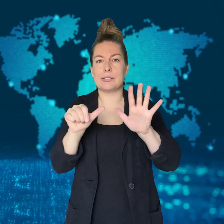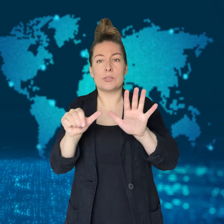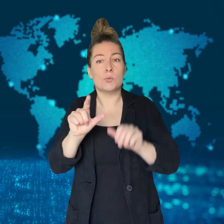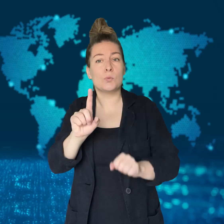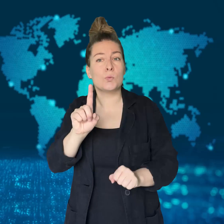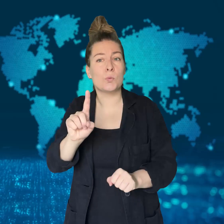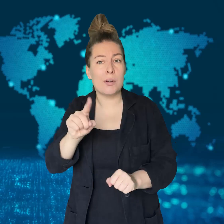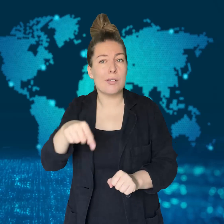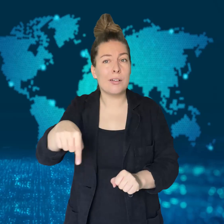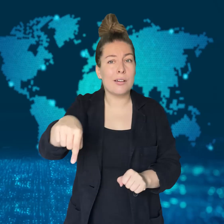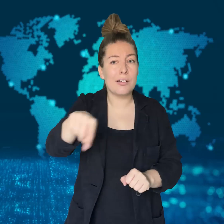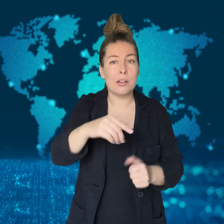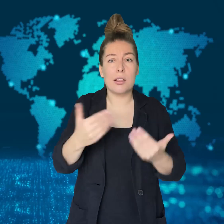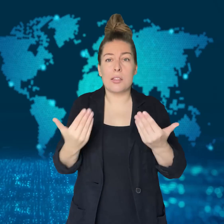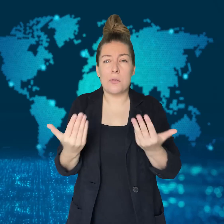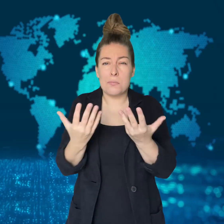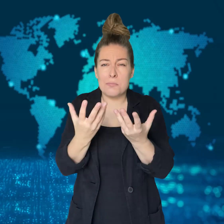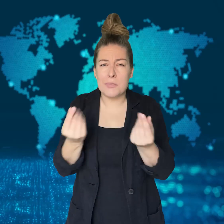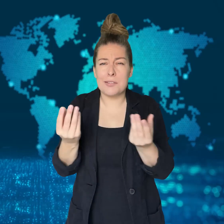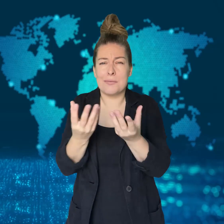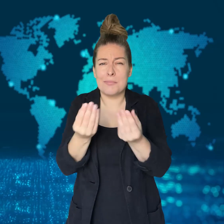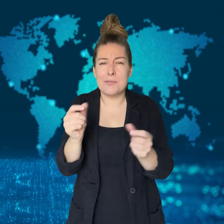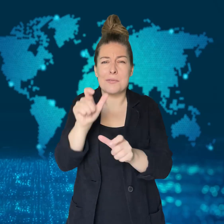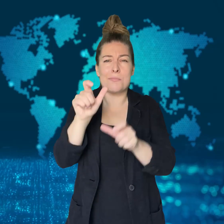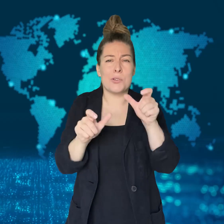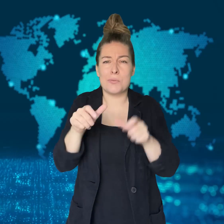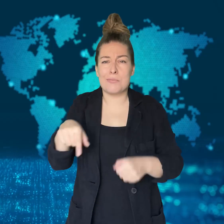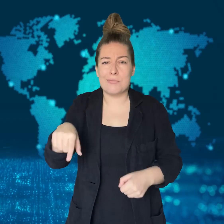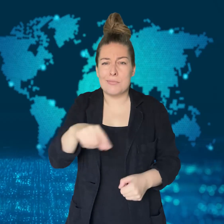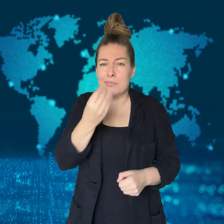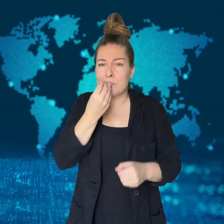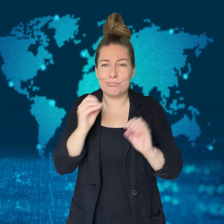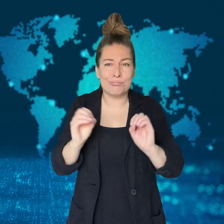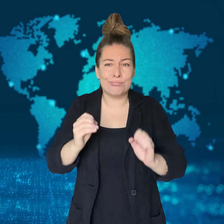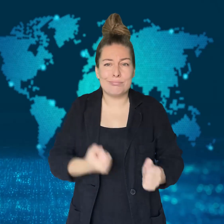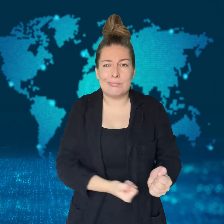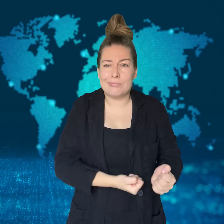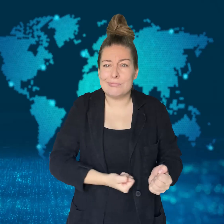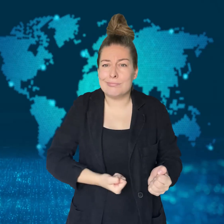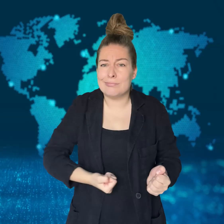The gangs are expanding to nearby regions.